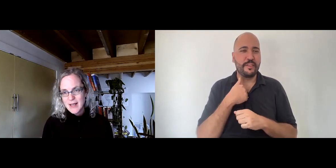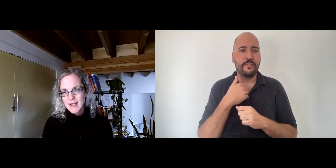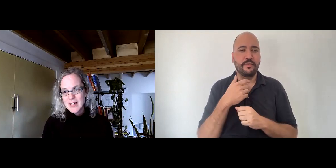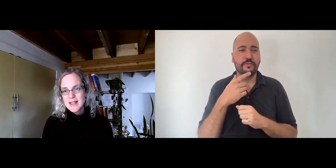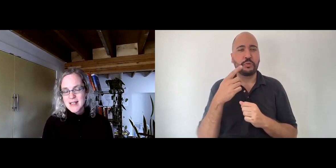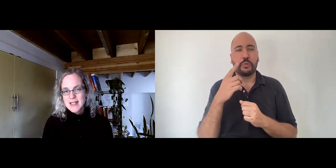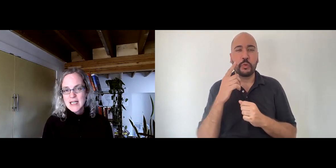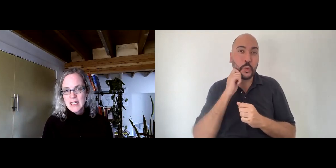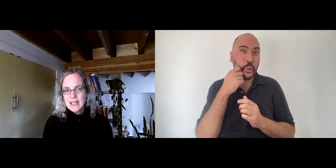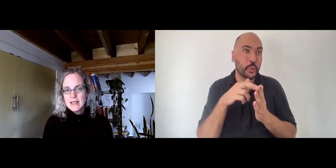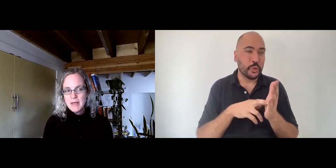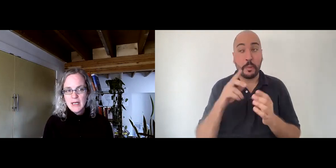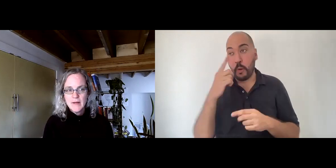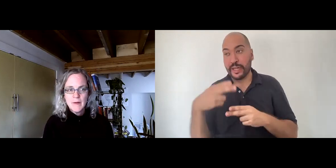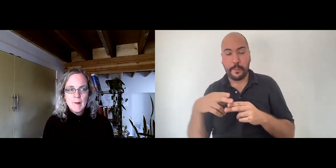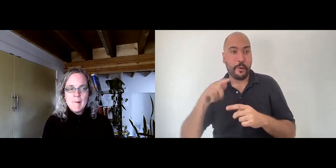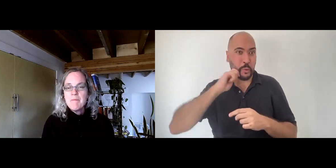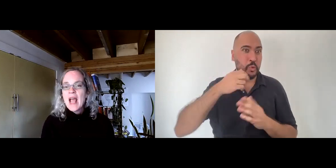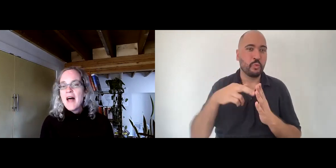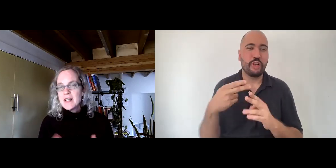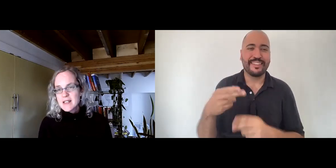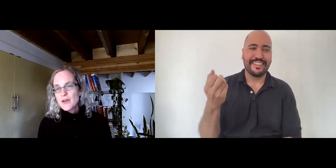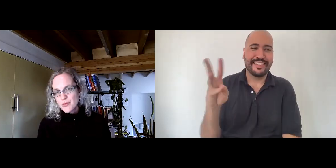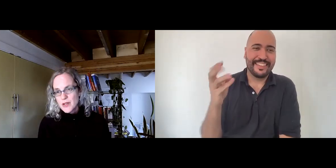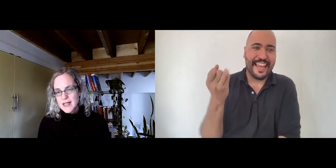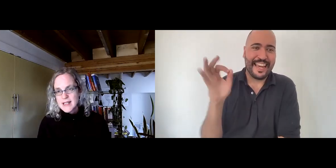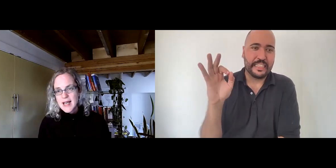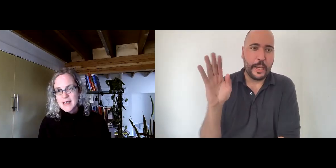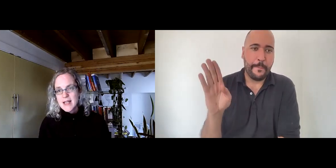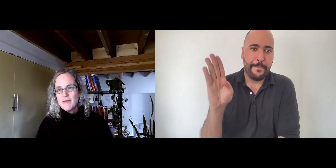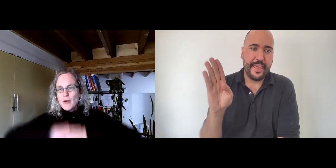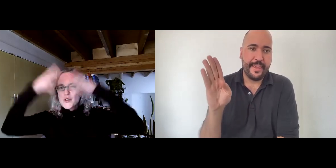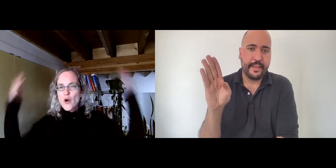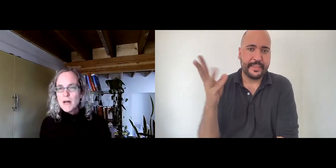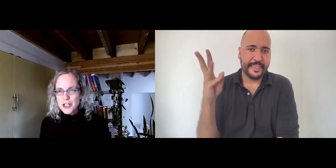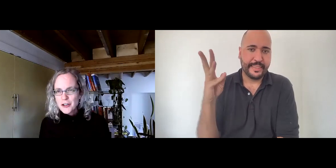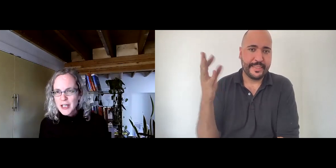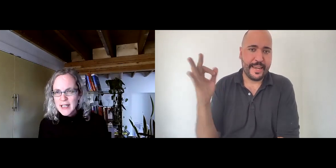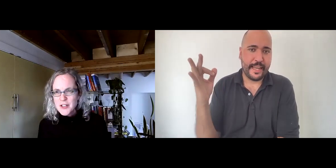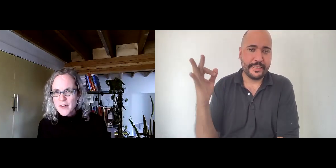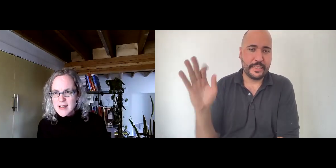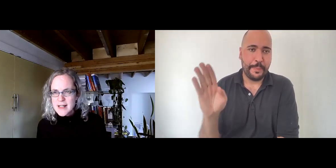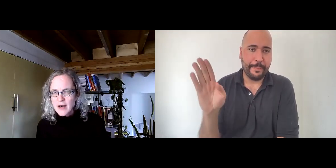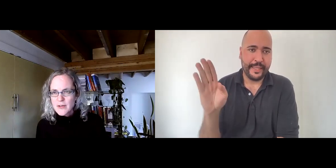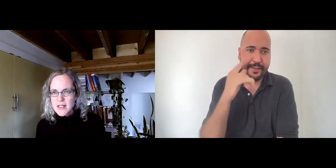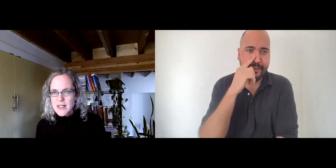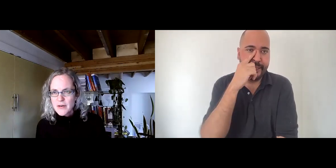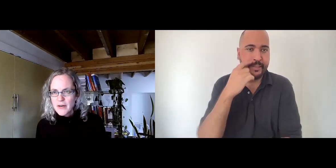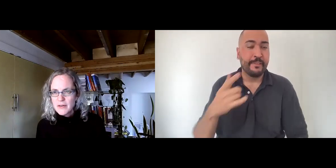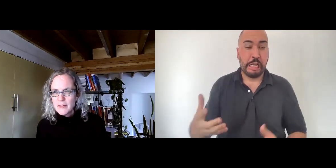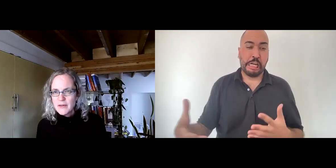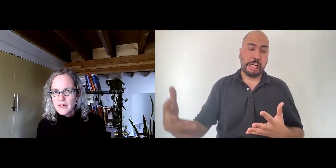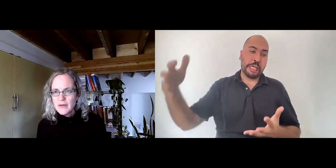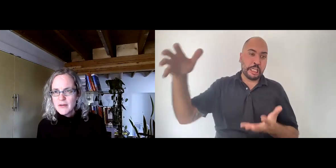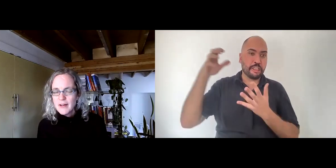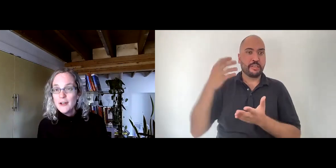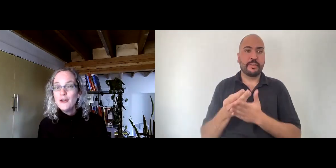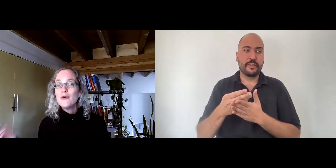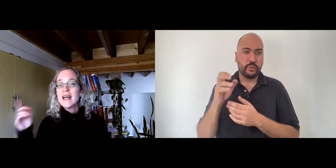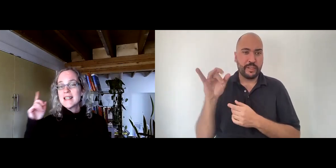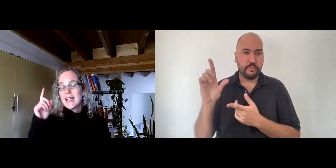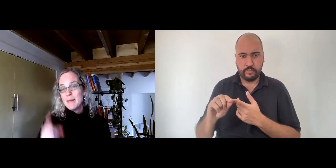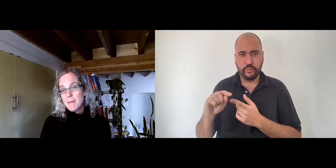1619 B. And this is a rule that's says, if you have so much in earnings, your SSI goes to $0, you get to keep Medicaid.